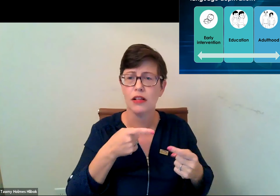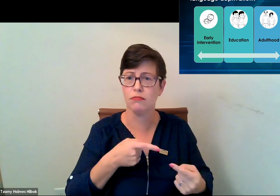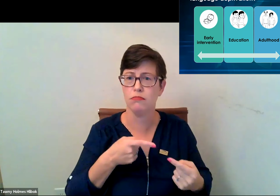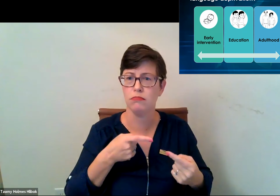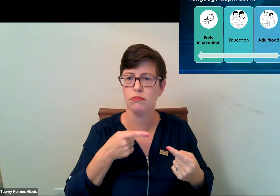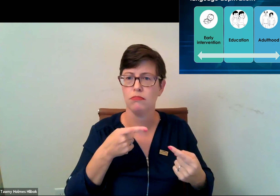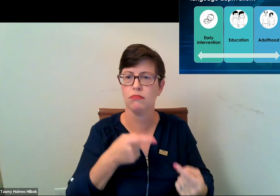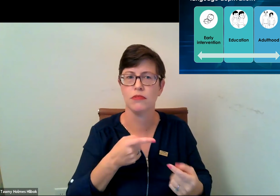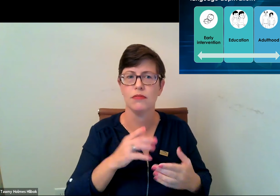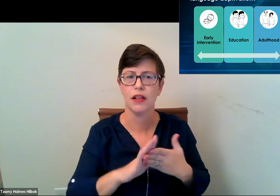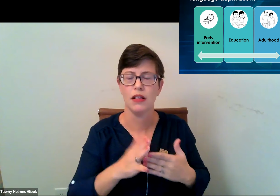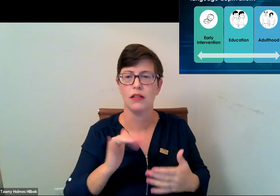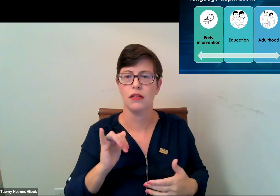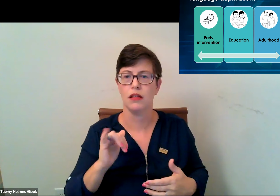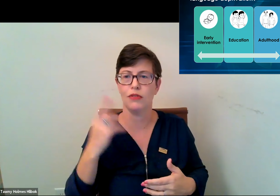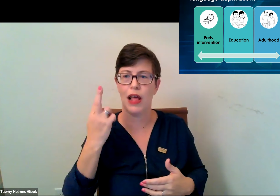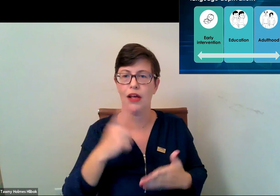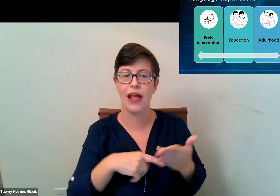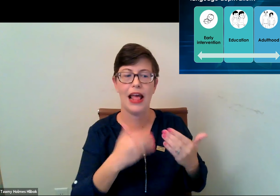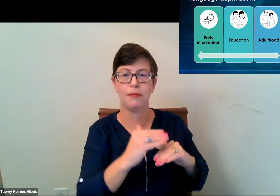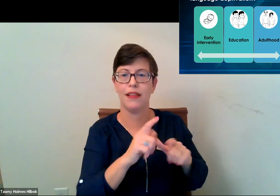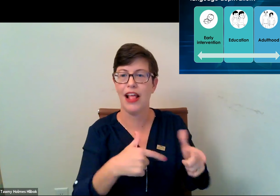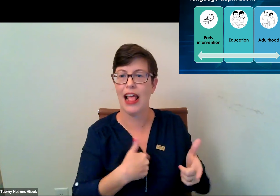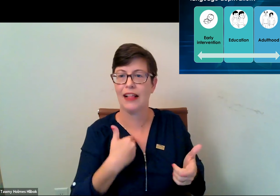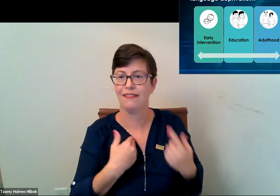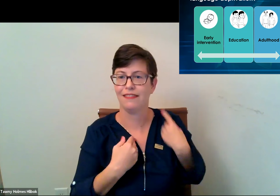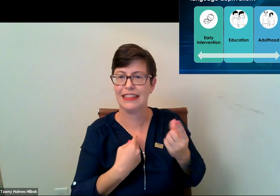who had different classroom environments that caused the student to struggle